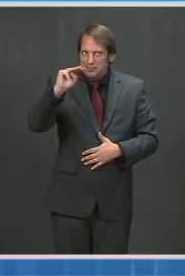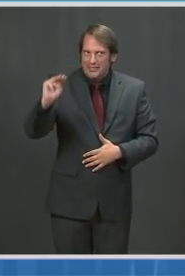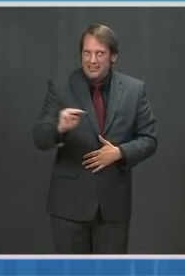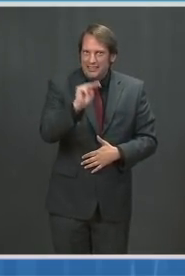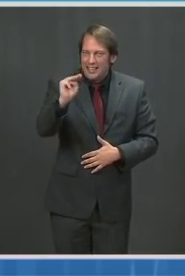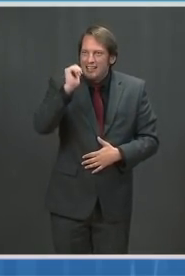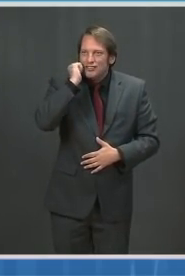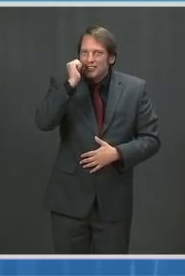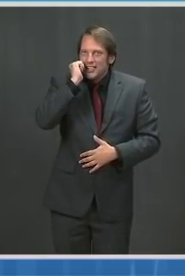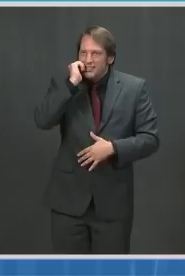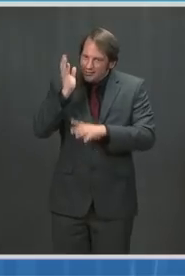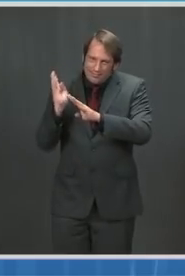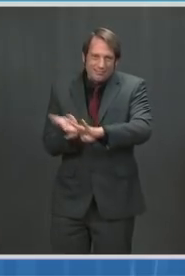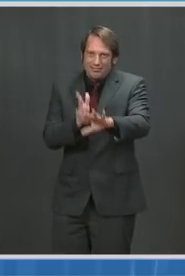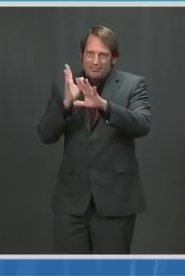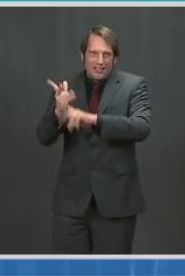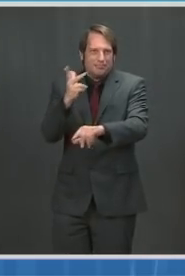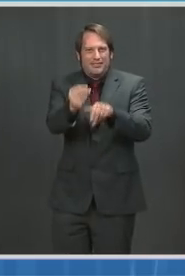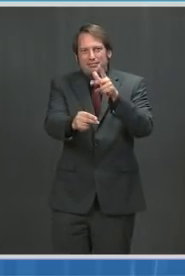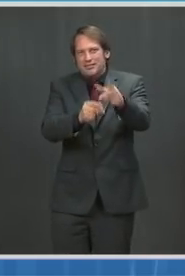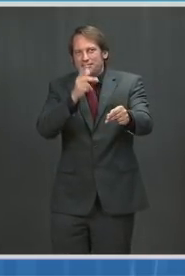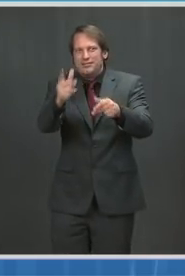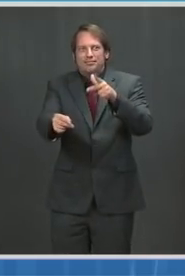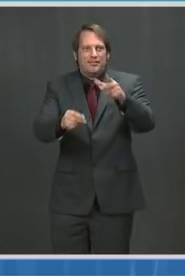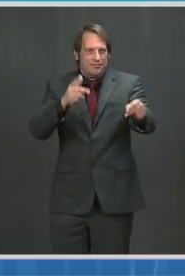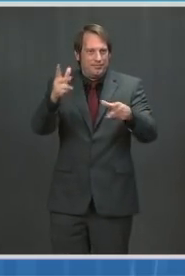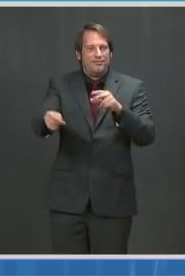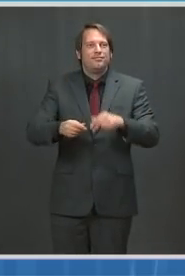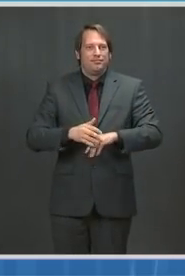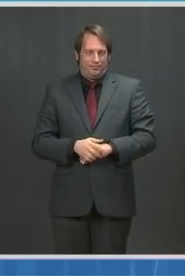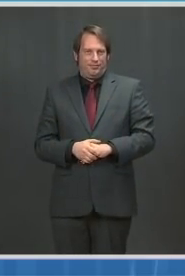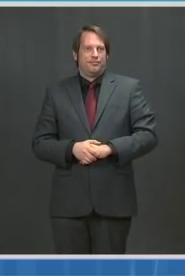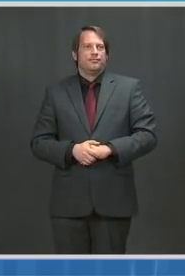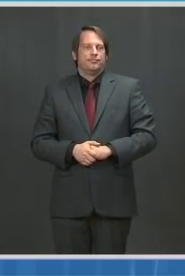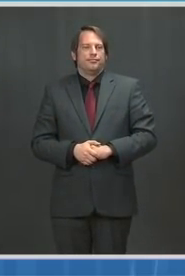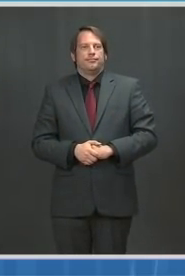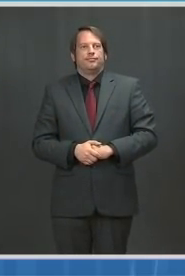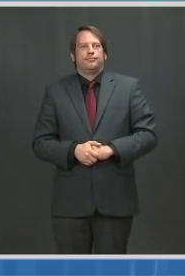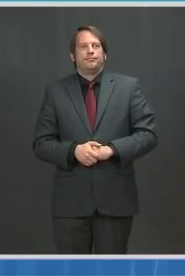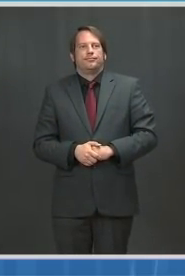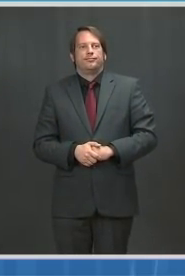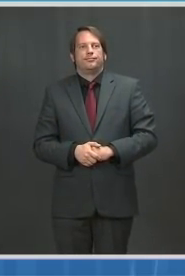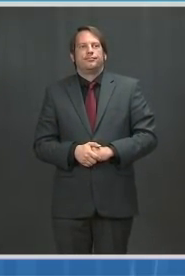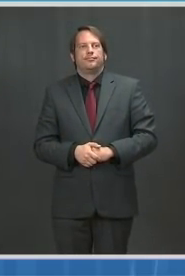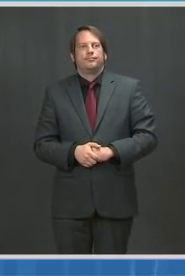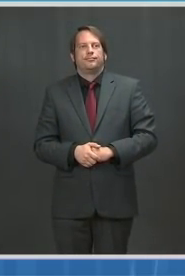up 8 percent from the prior seven-day period. While these rates of vaccination are incredible